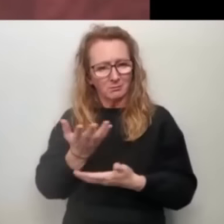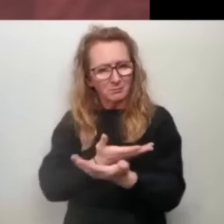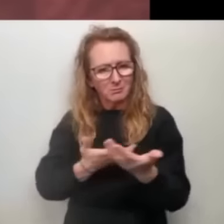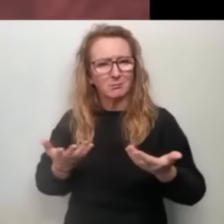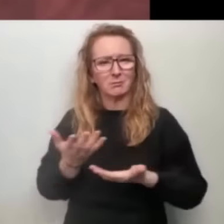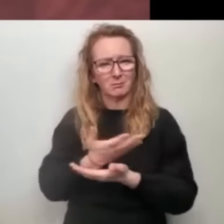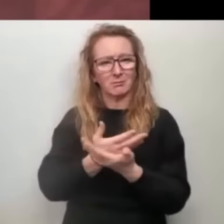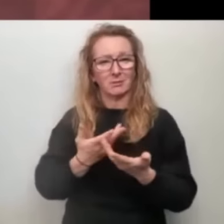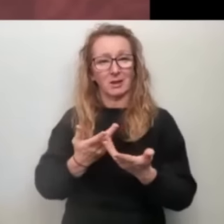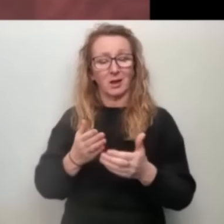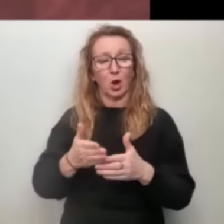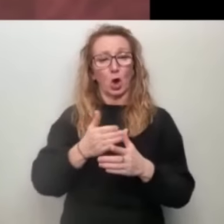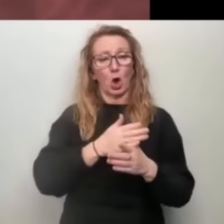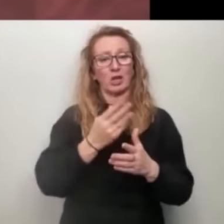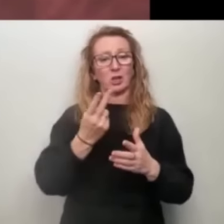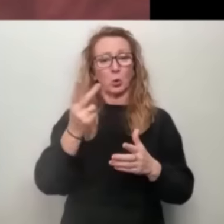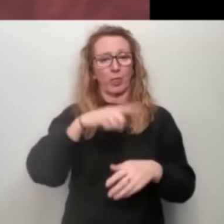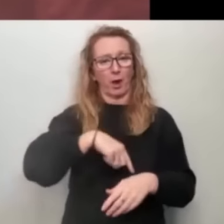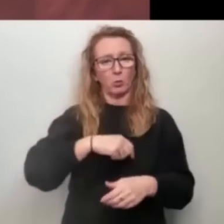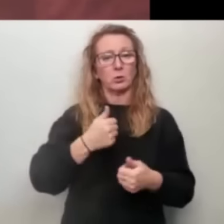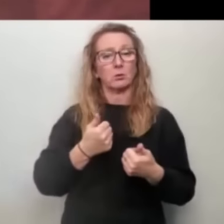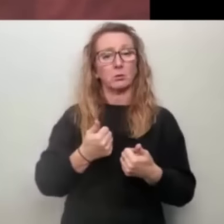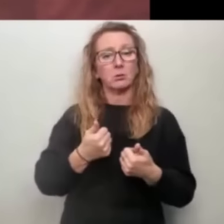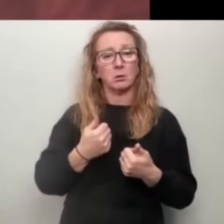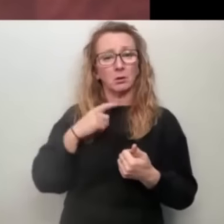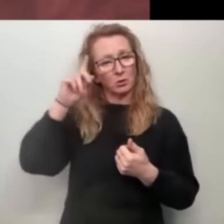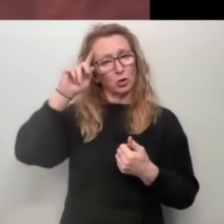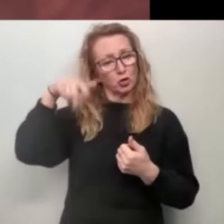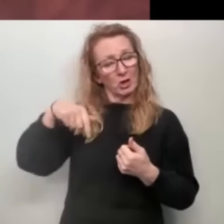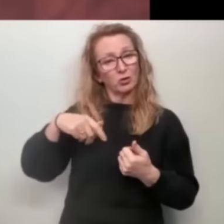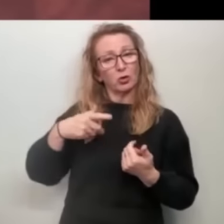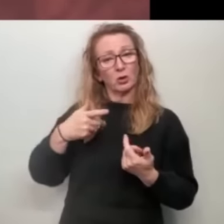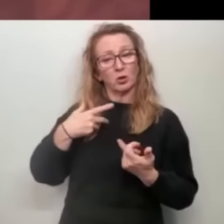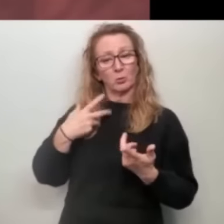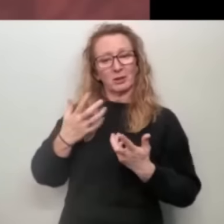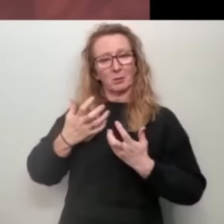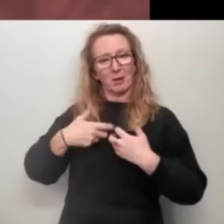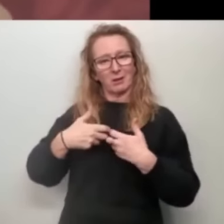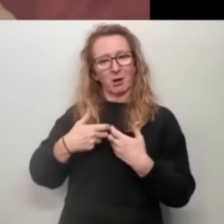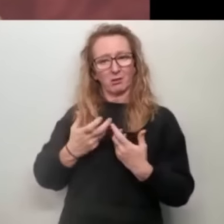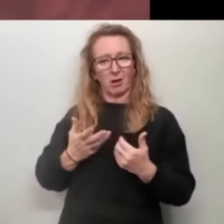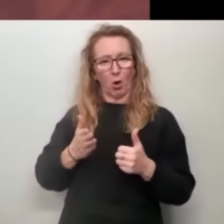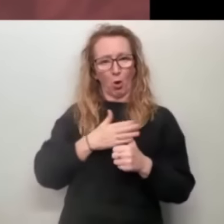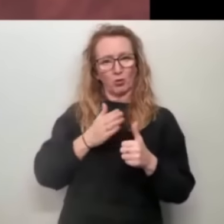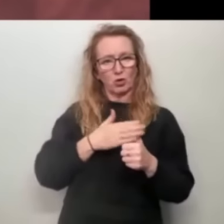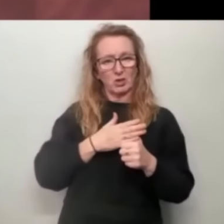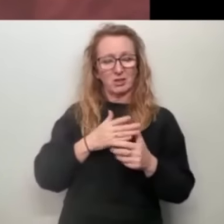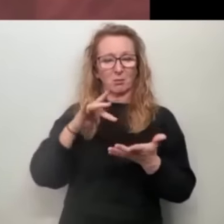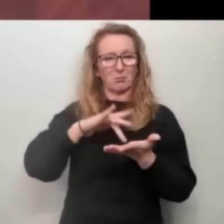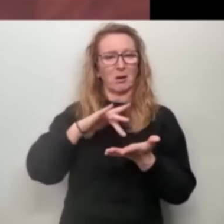In the early 2000's, a suggestion was that it should be recognized as having its origins in the mid 18th century.